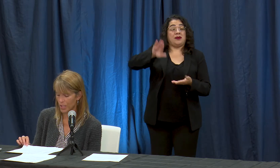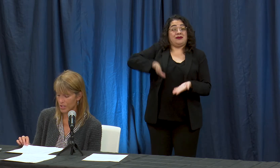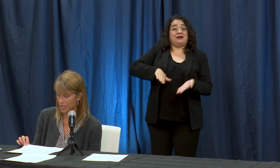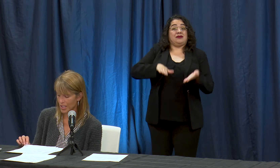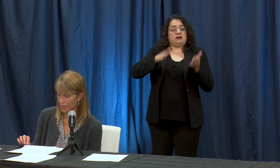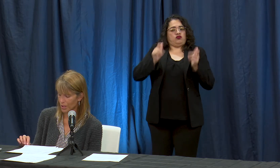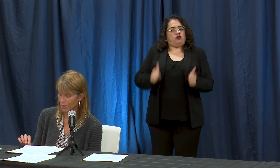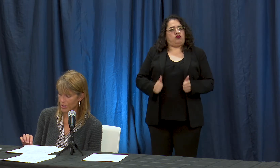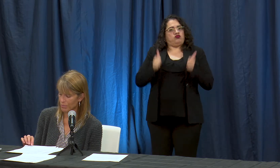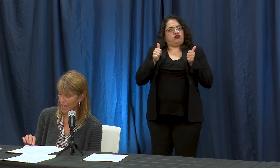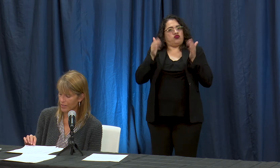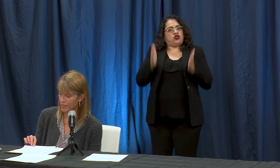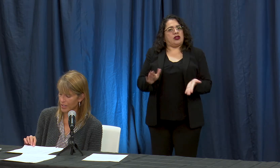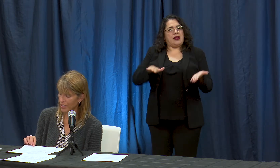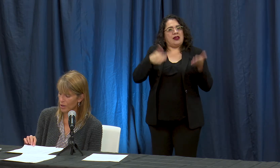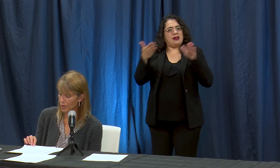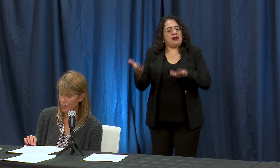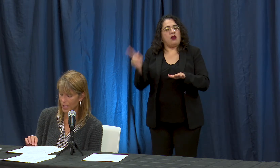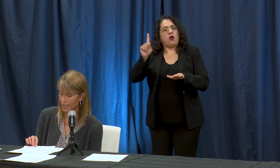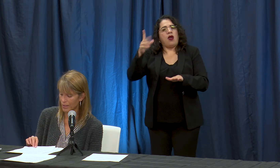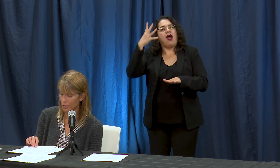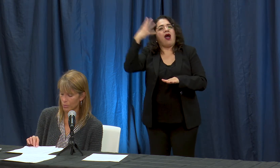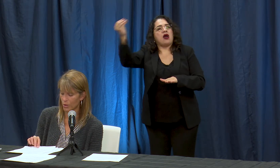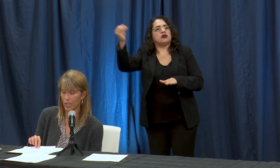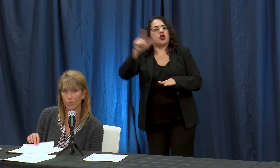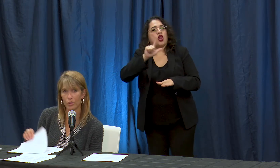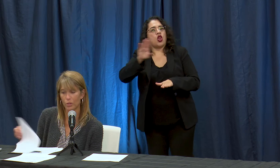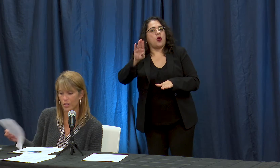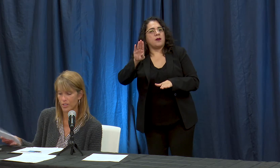Beach, when a person passes in their home and the reporting goes to the coroner's